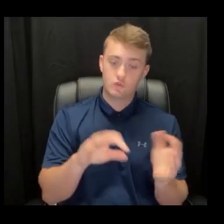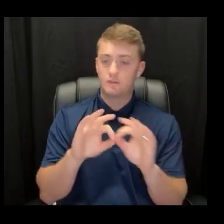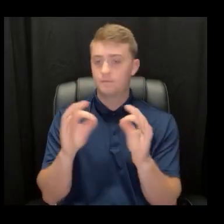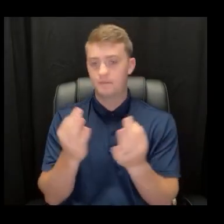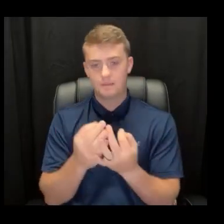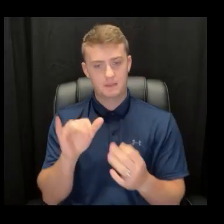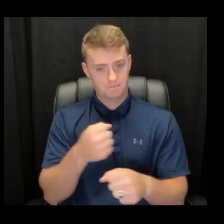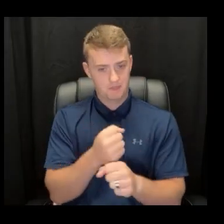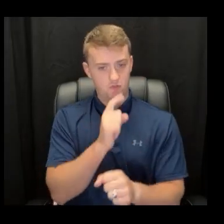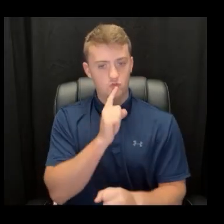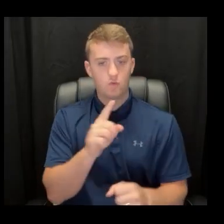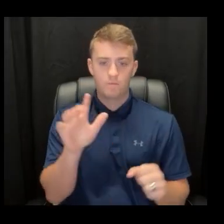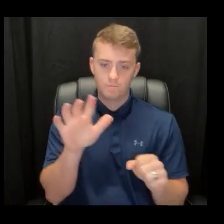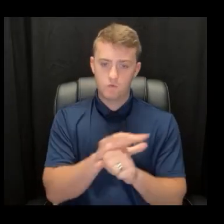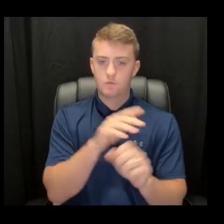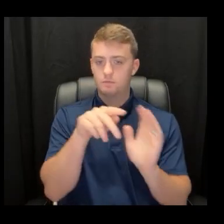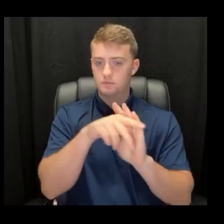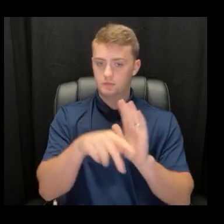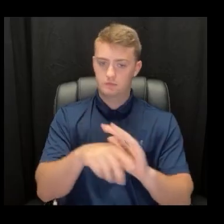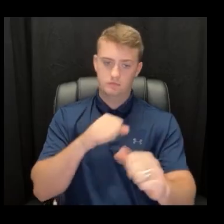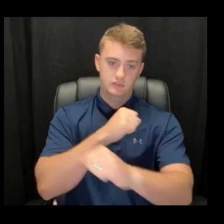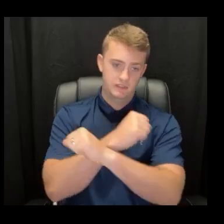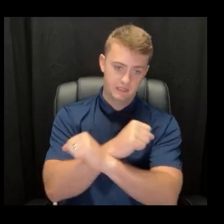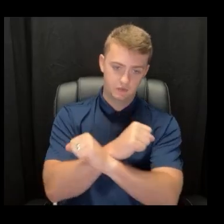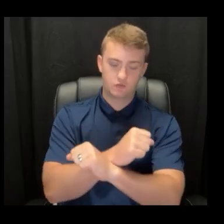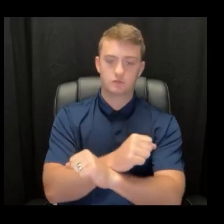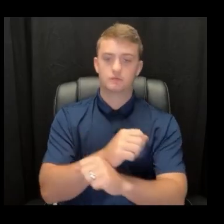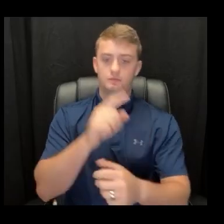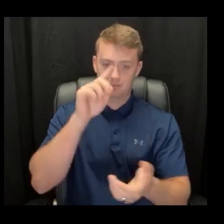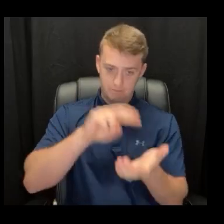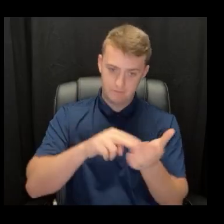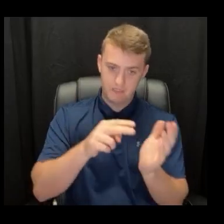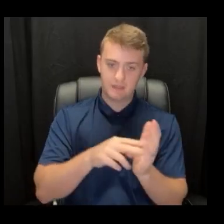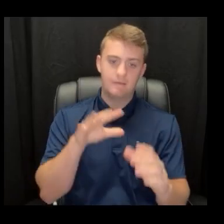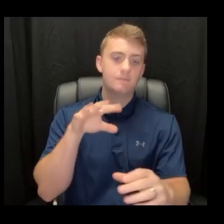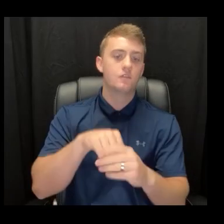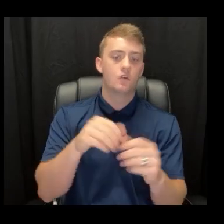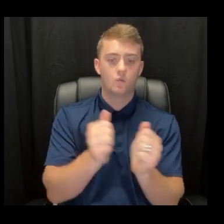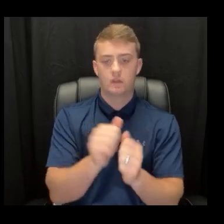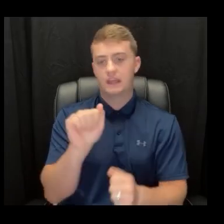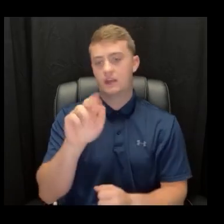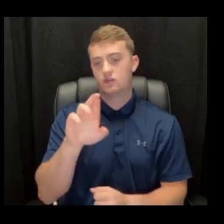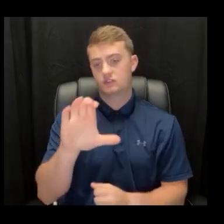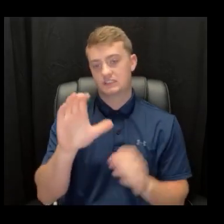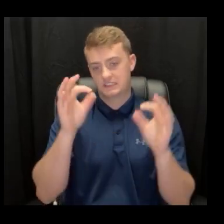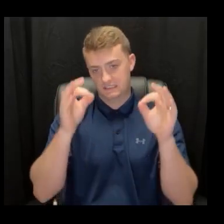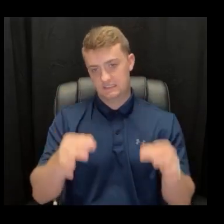this ensures full procedural protections and meaningful involvement in ARC decisions. Parents